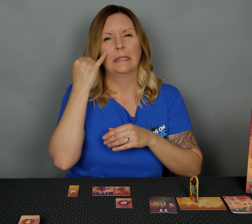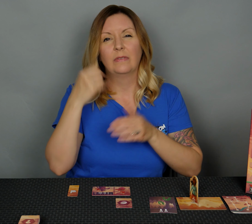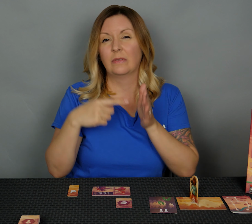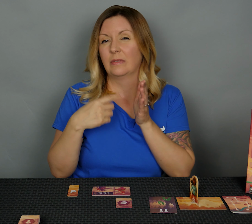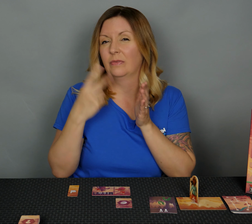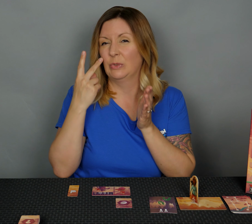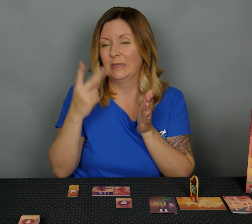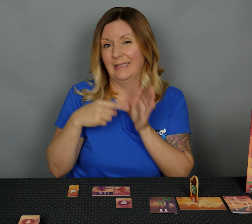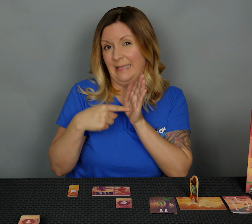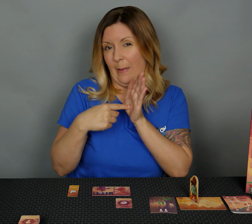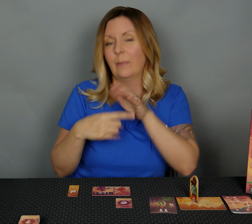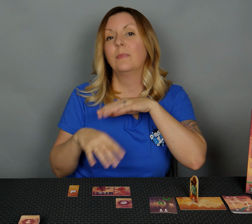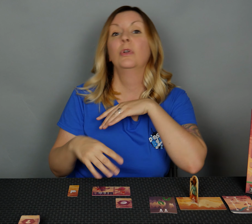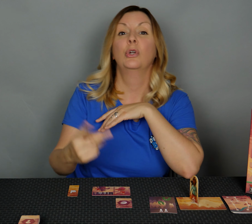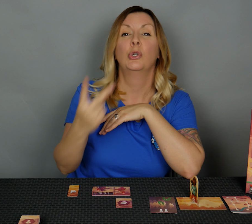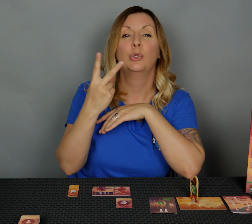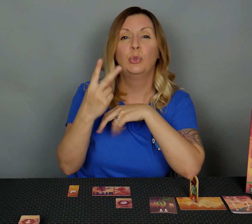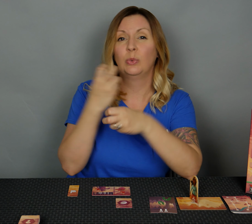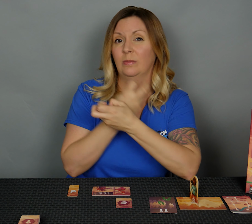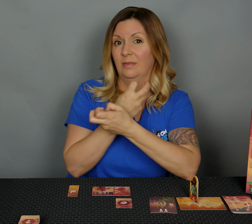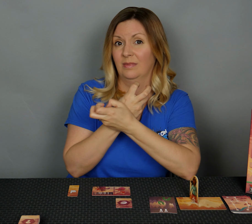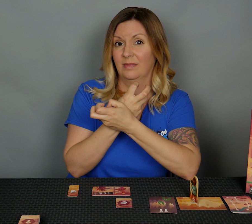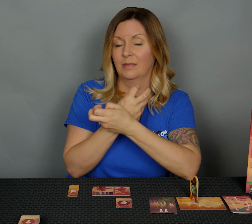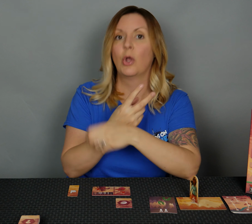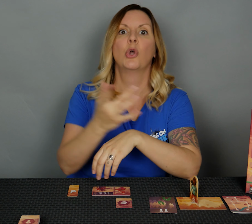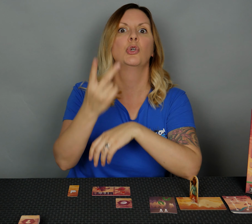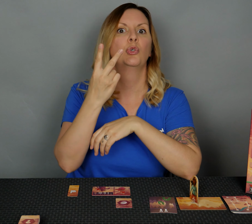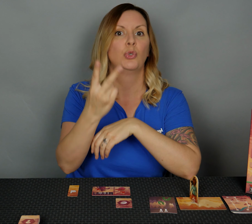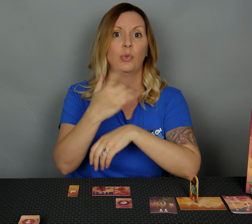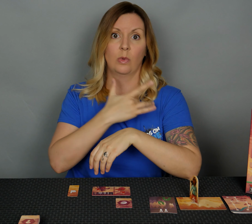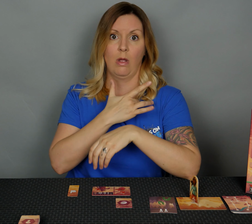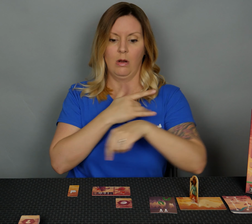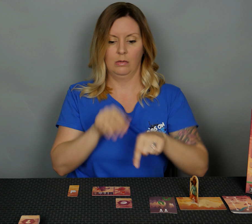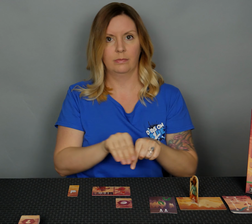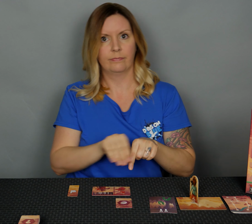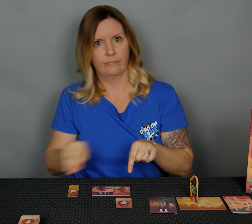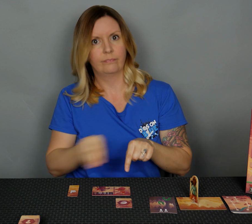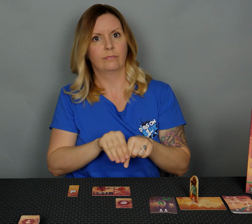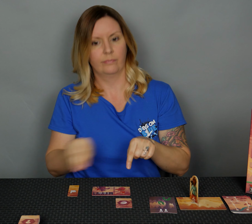So for example if the card had 2 skulls on it, you must move 2 hearts over to the injured